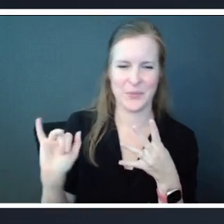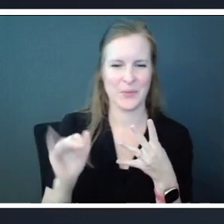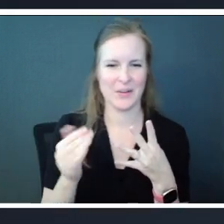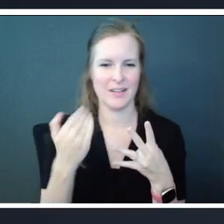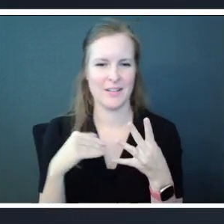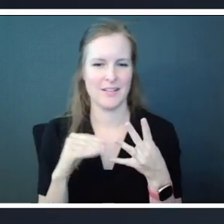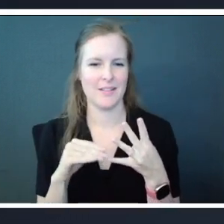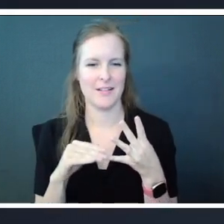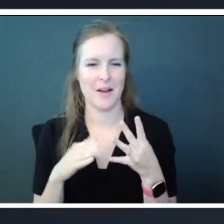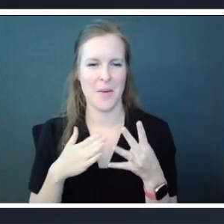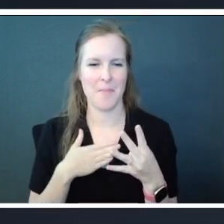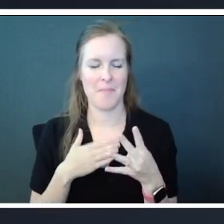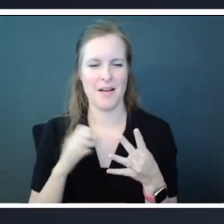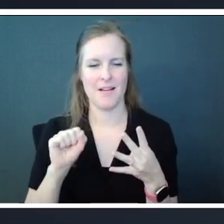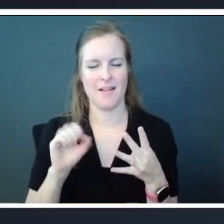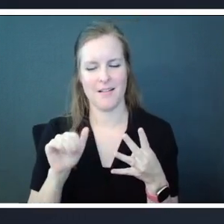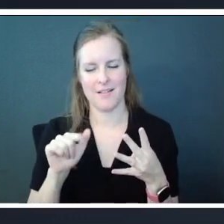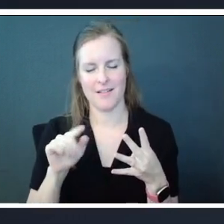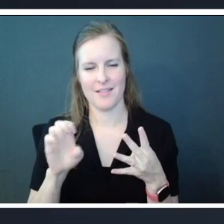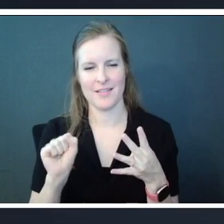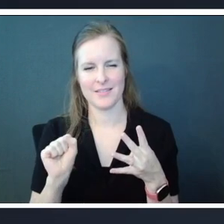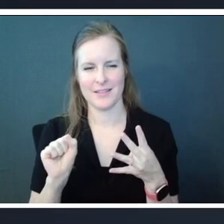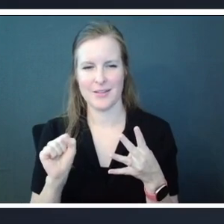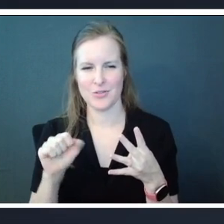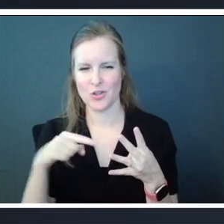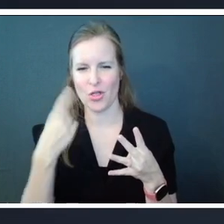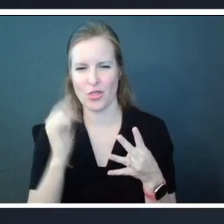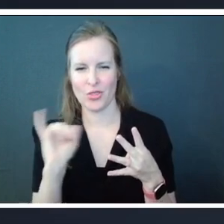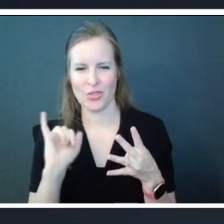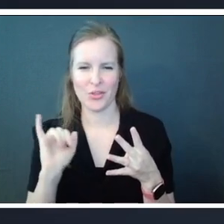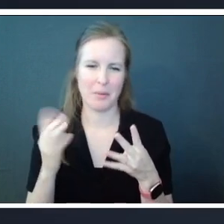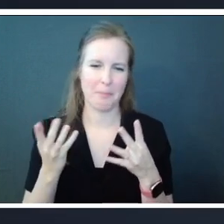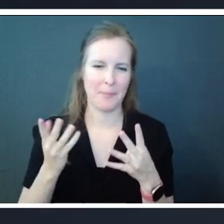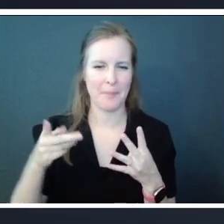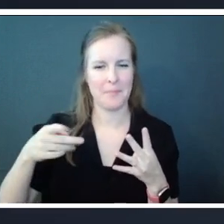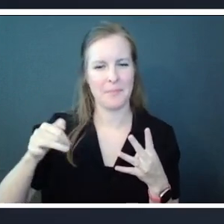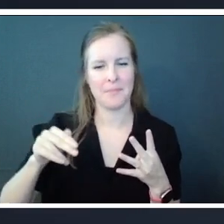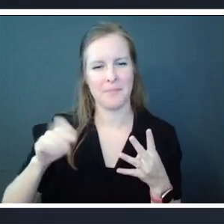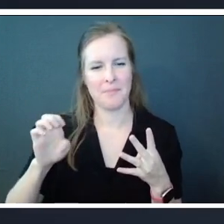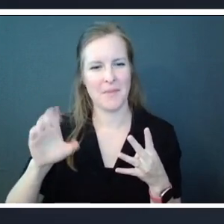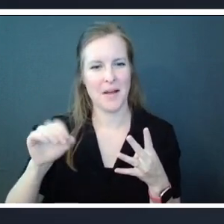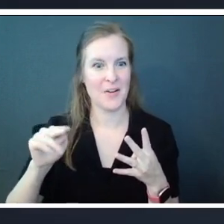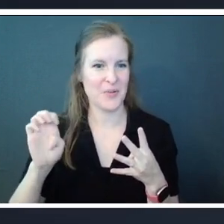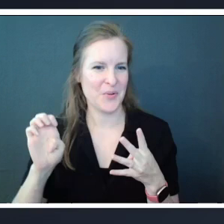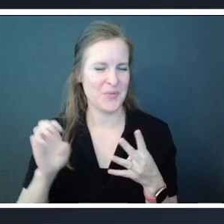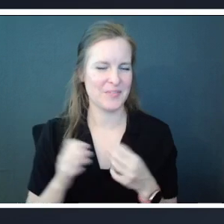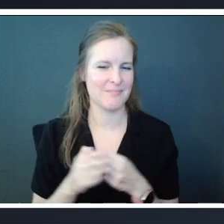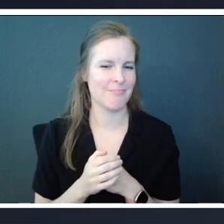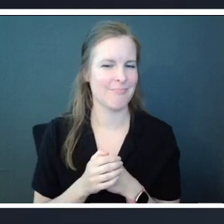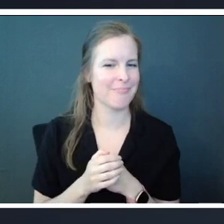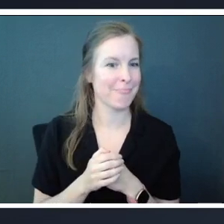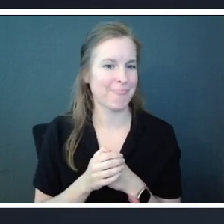or shingles on our roof. Alright, another click and we're going to give you your four guesses. So,